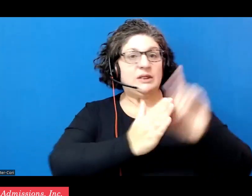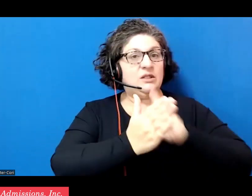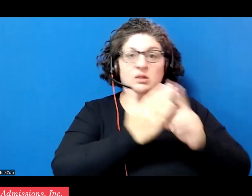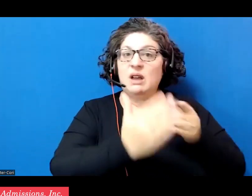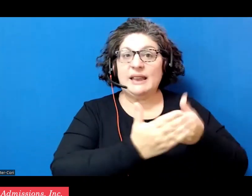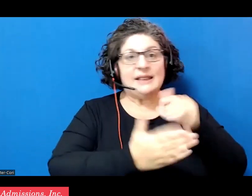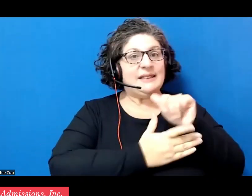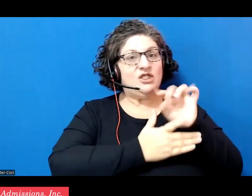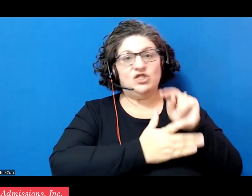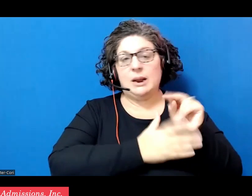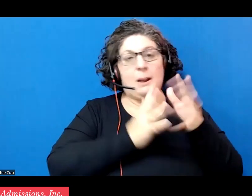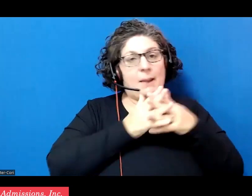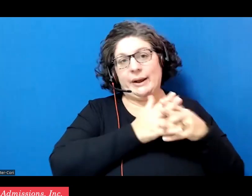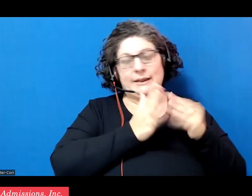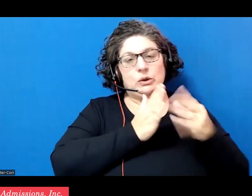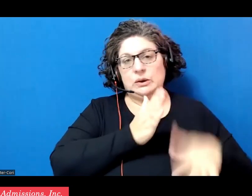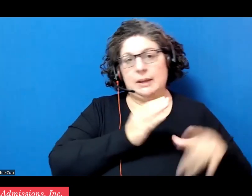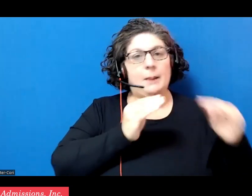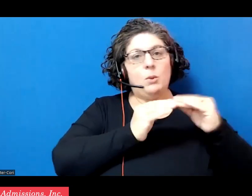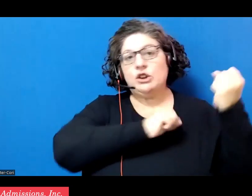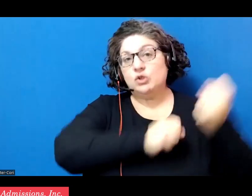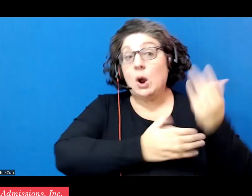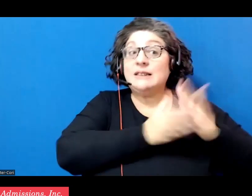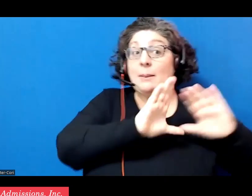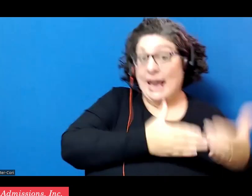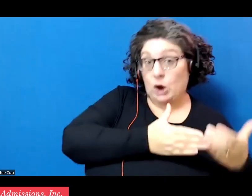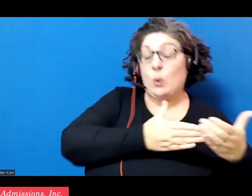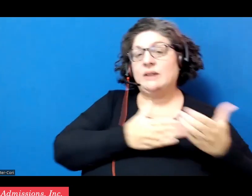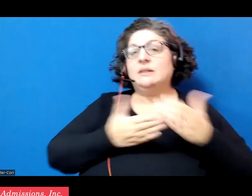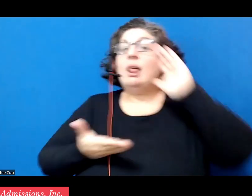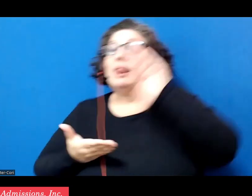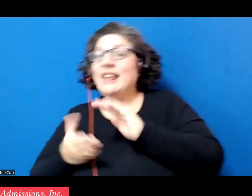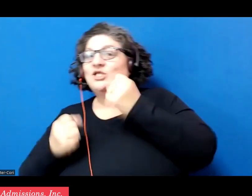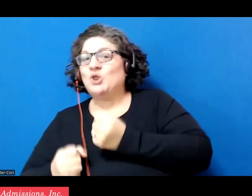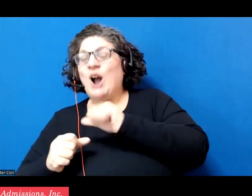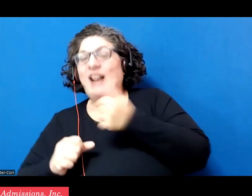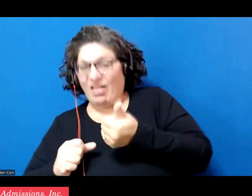They were basically stronger in some categories and less strong in other categories.